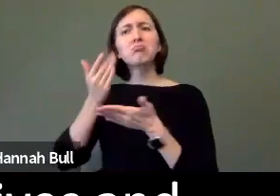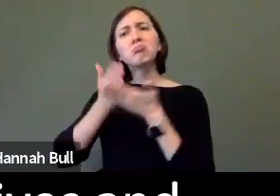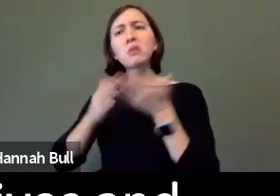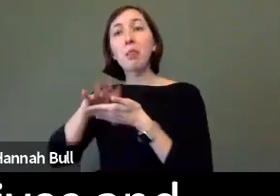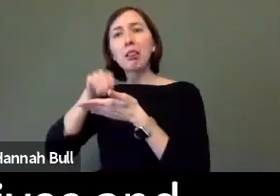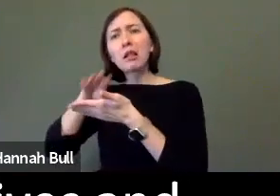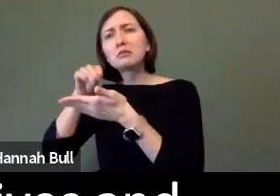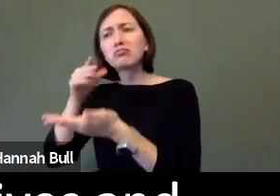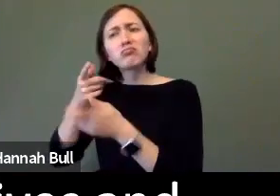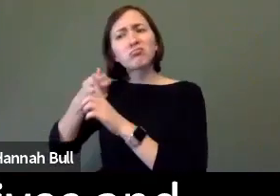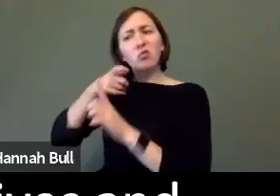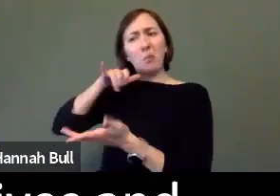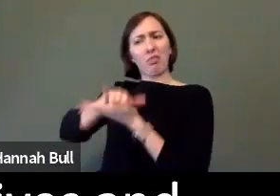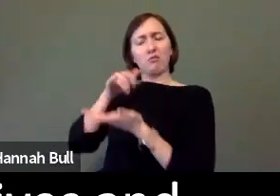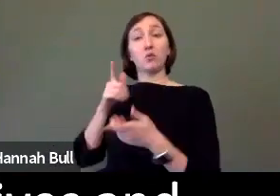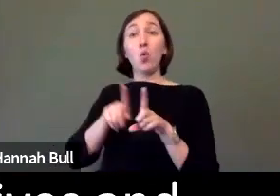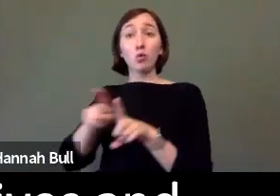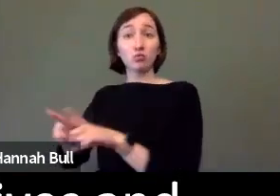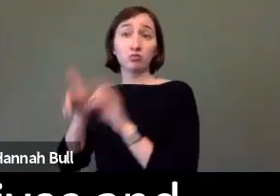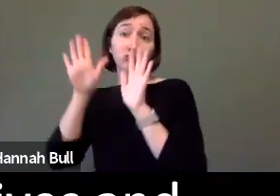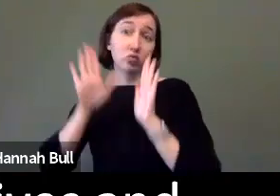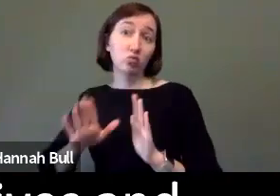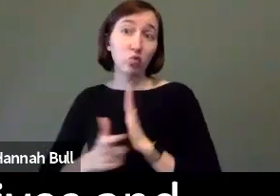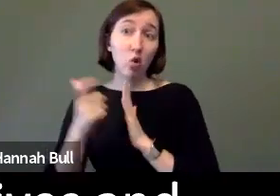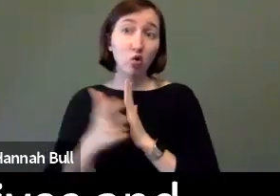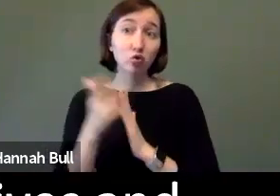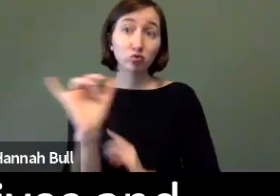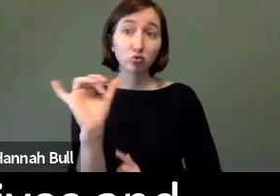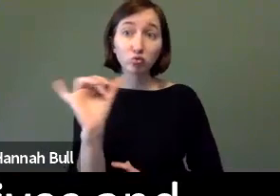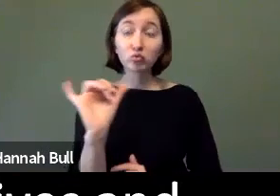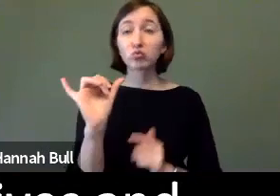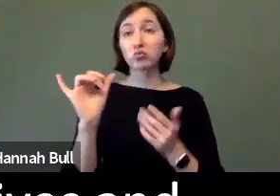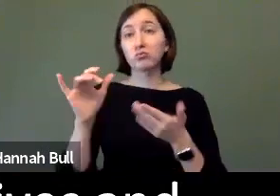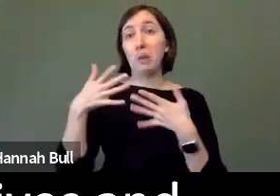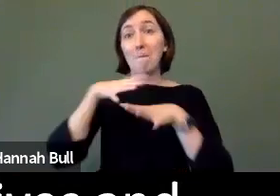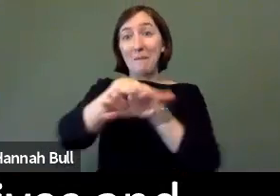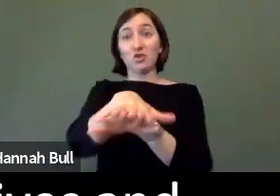and there have been great articles about that in mainstream media.